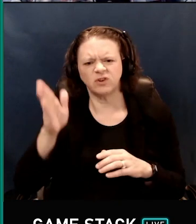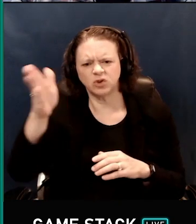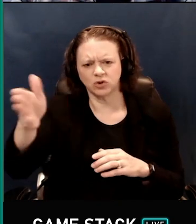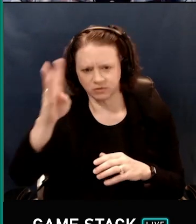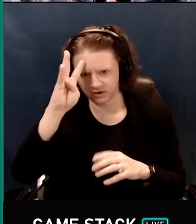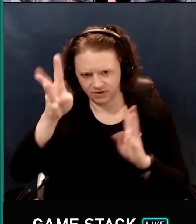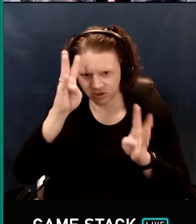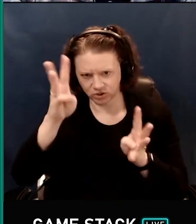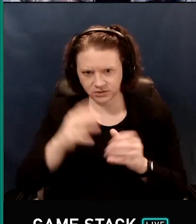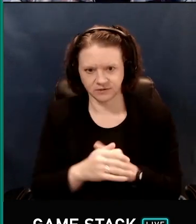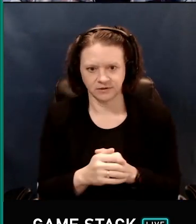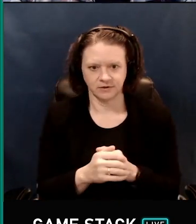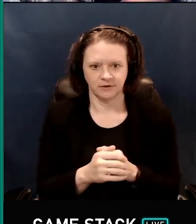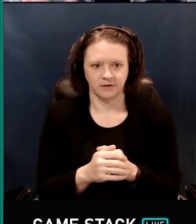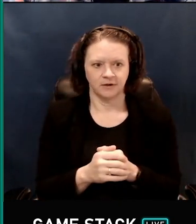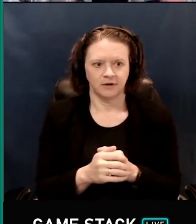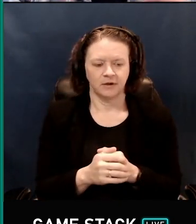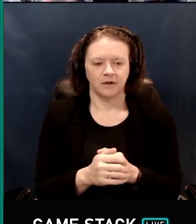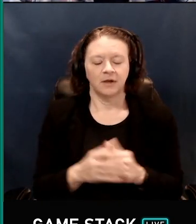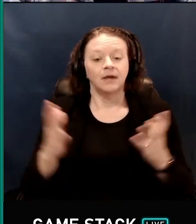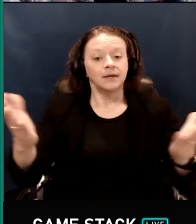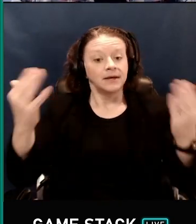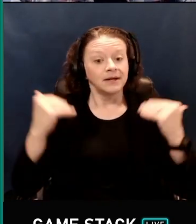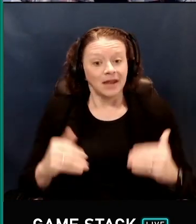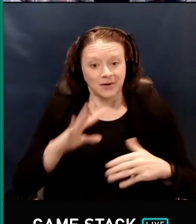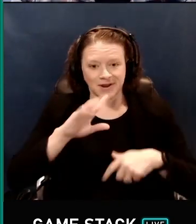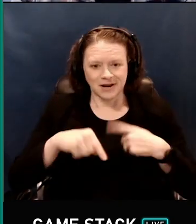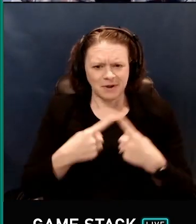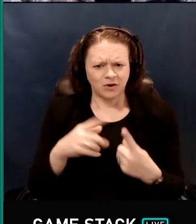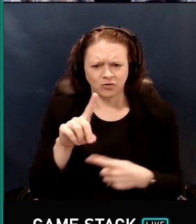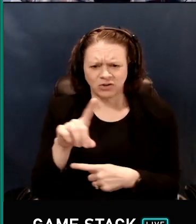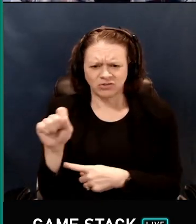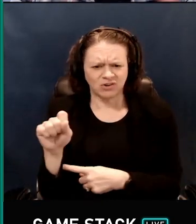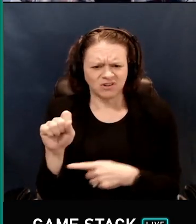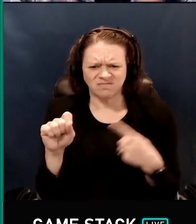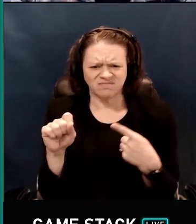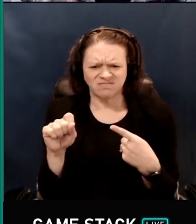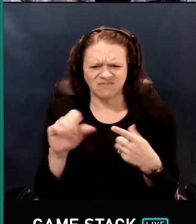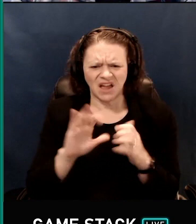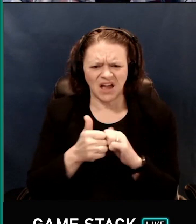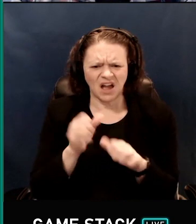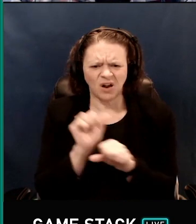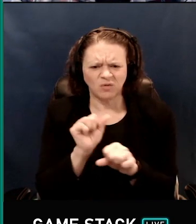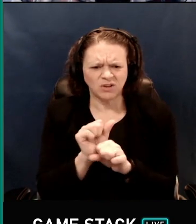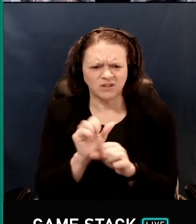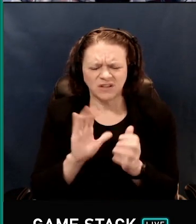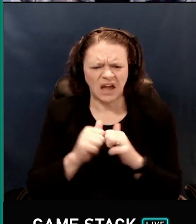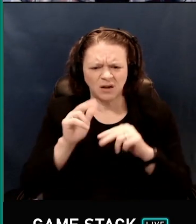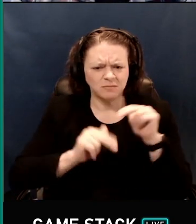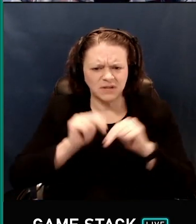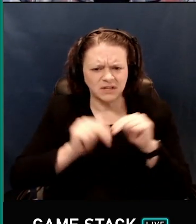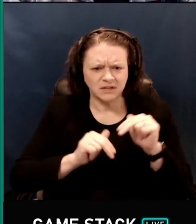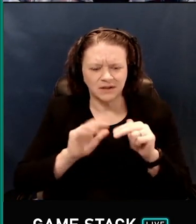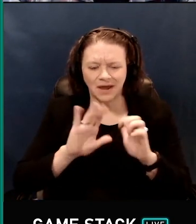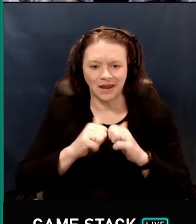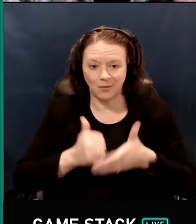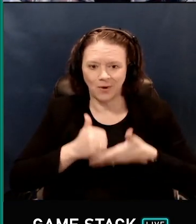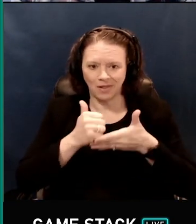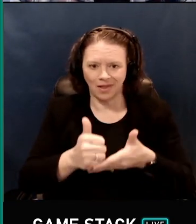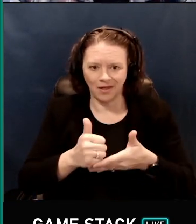DirectStorage actually works, how it's built, and how it's going to help solve the load time problem and texture streaming